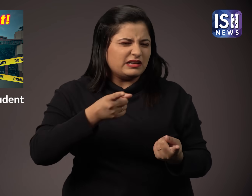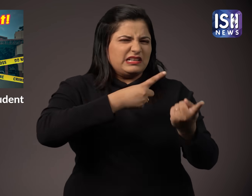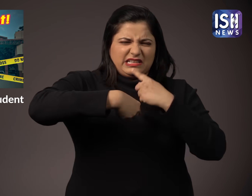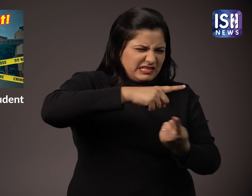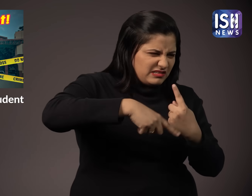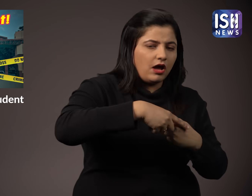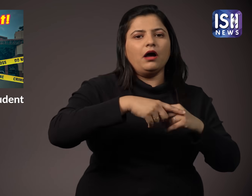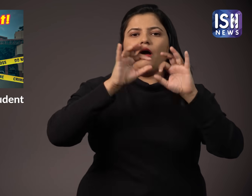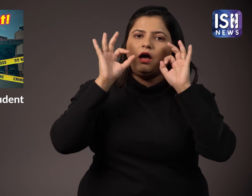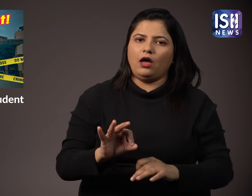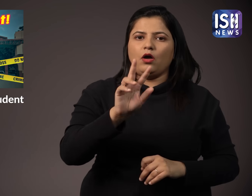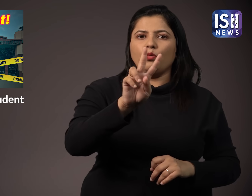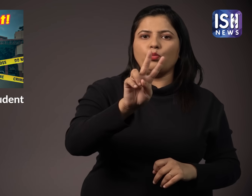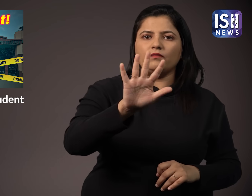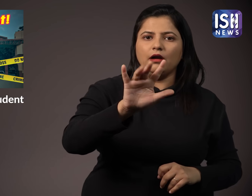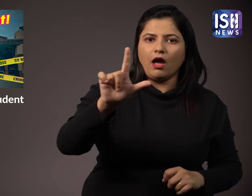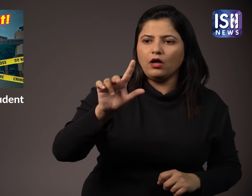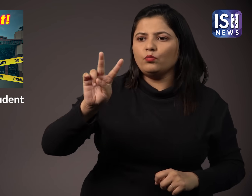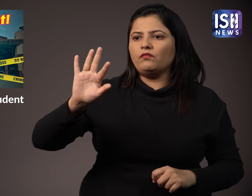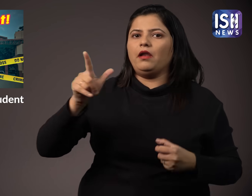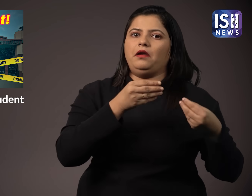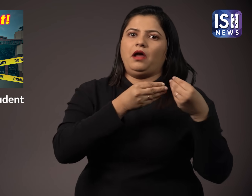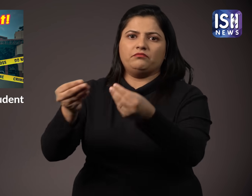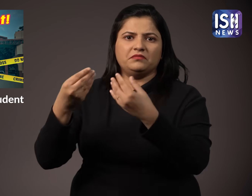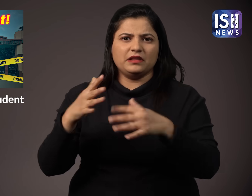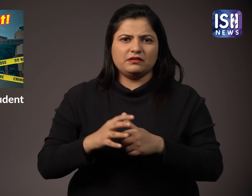They then decided to give ₹25 lakh as a compensation to each family.